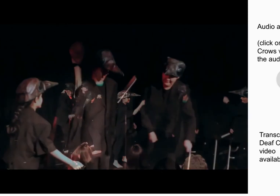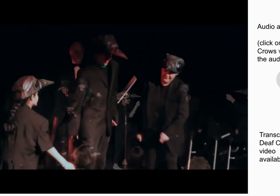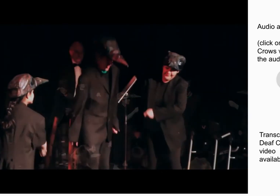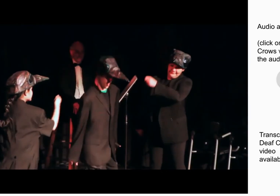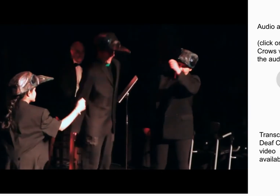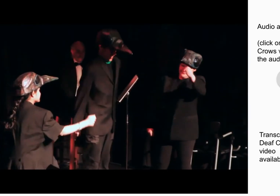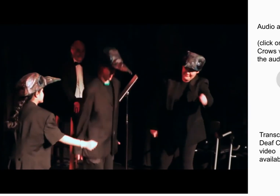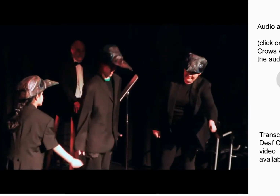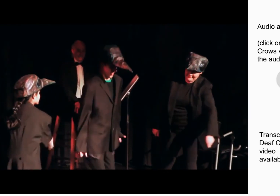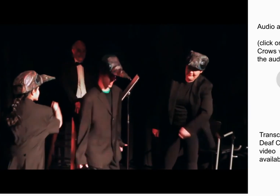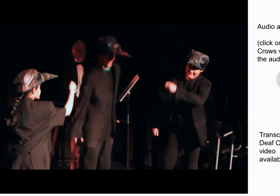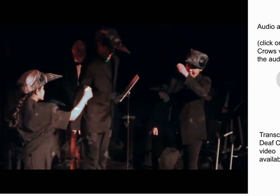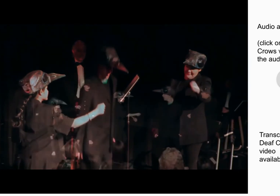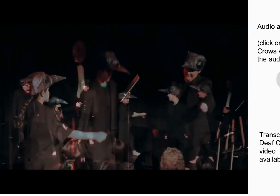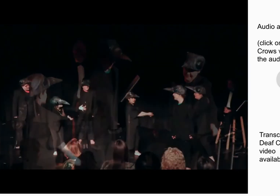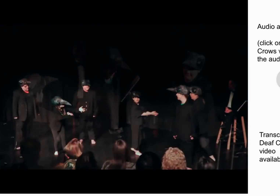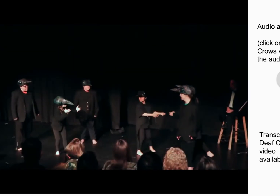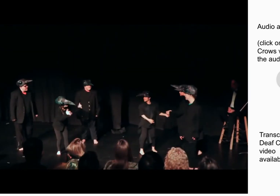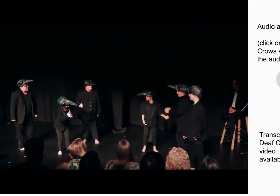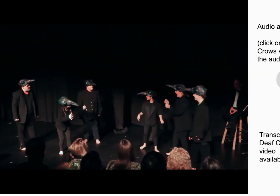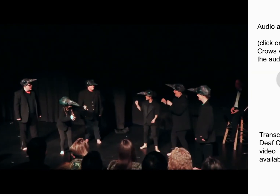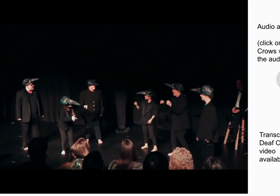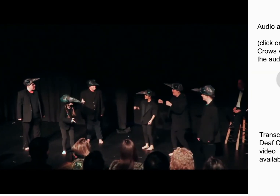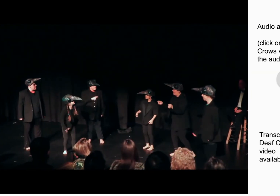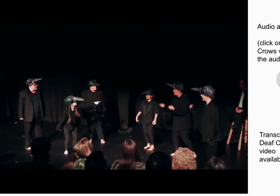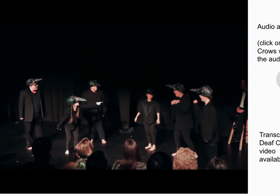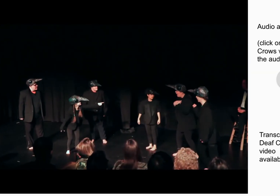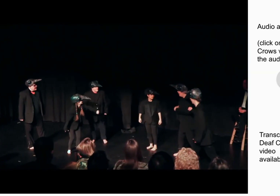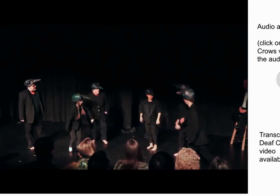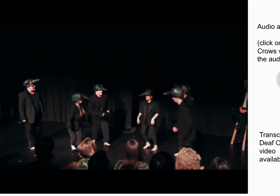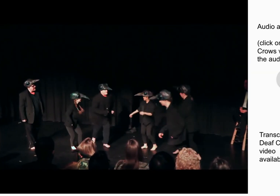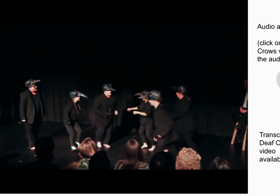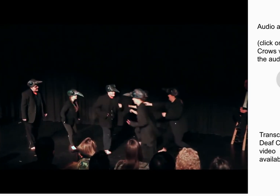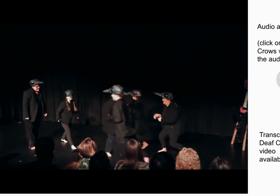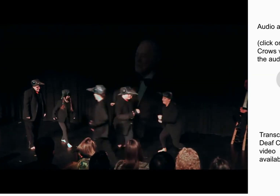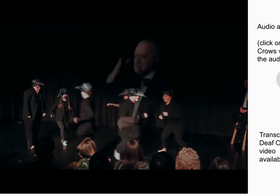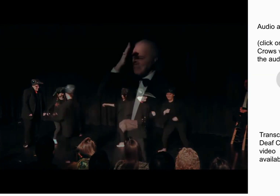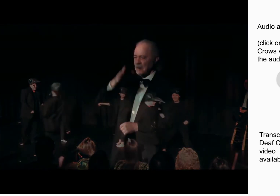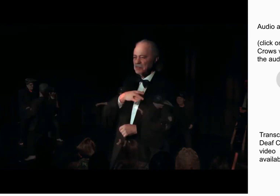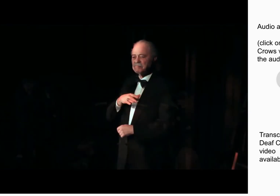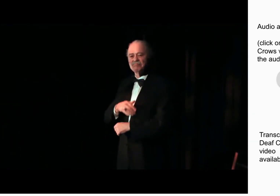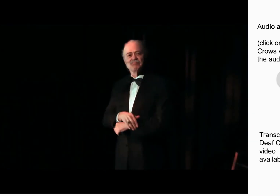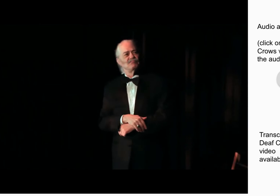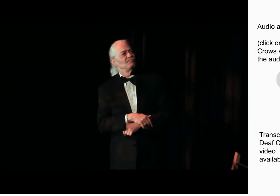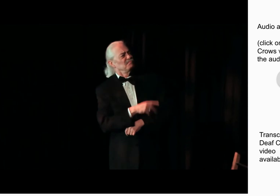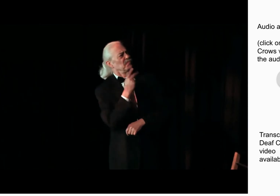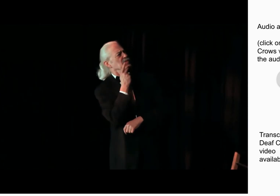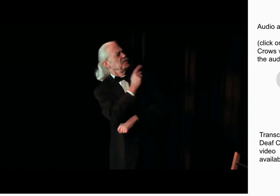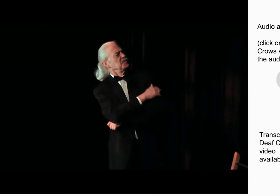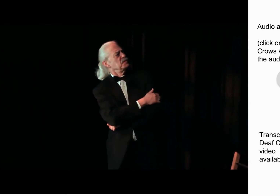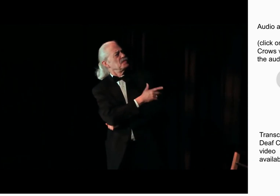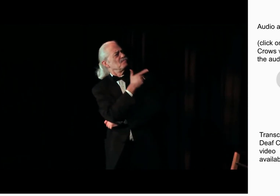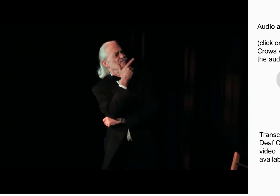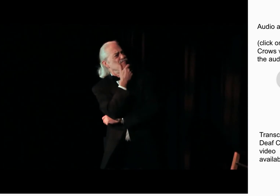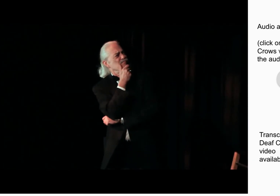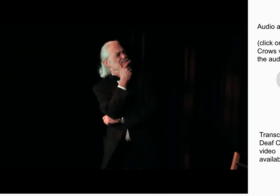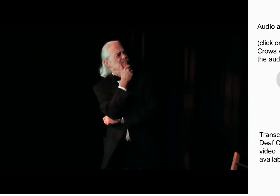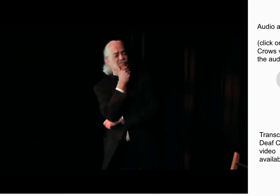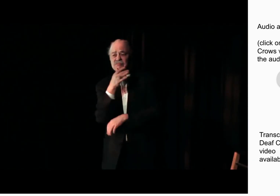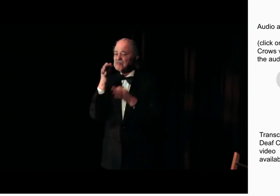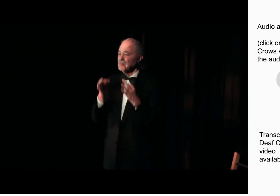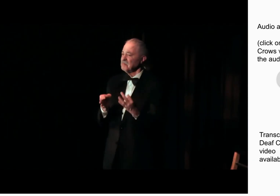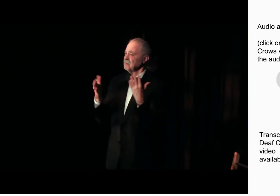{Crows cawing and singing}